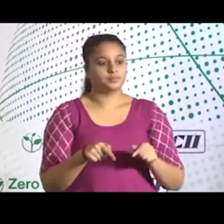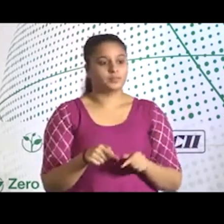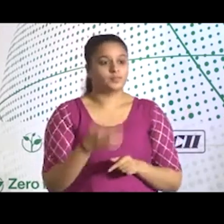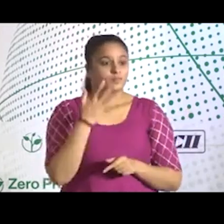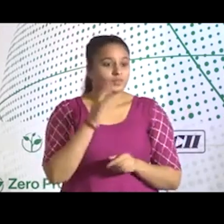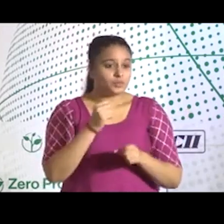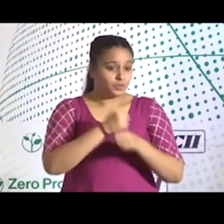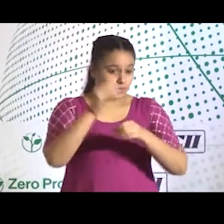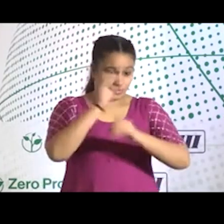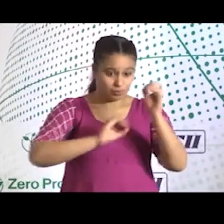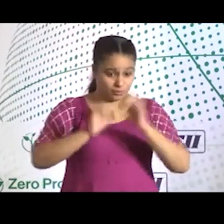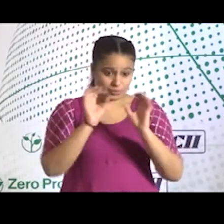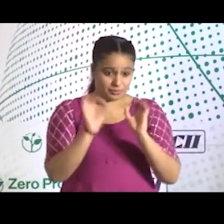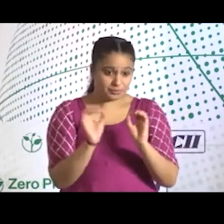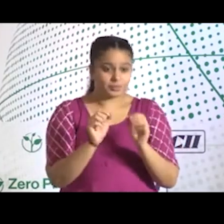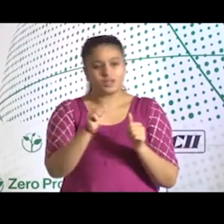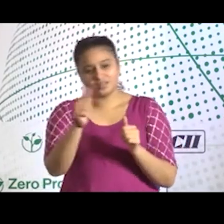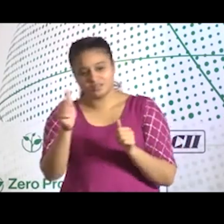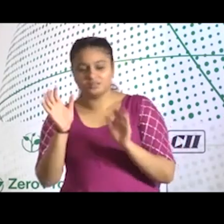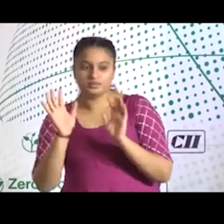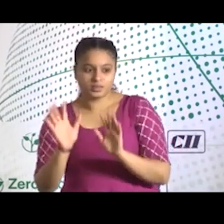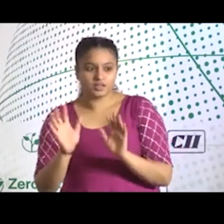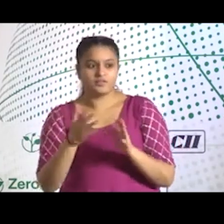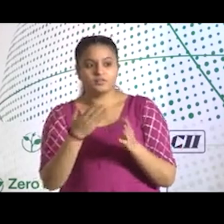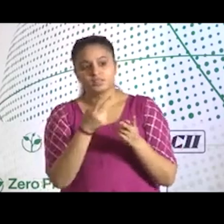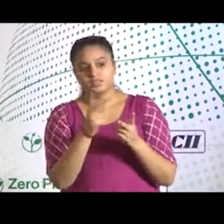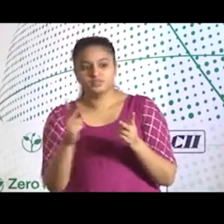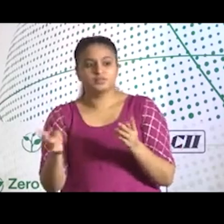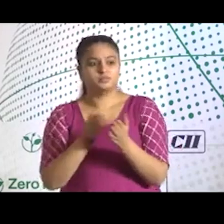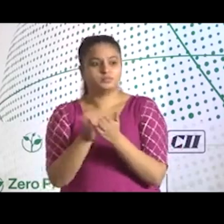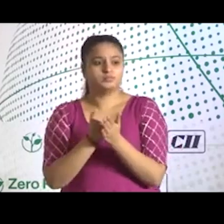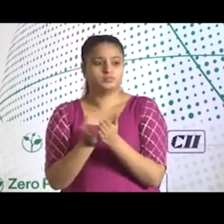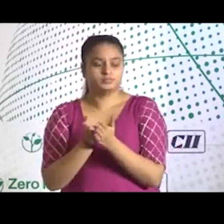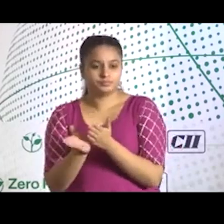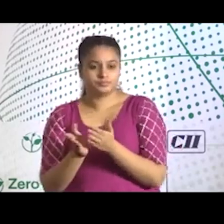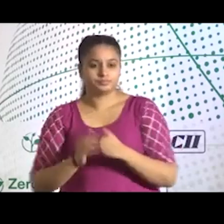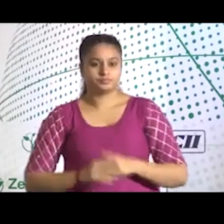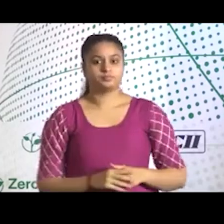Are other people doing it as well at different scales?